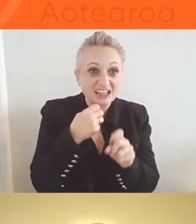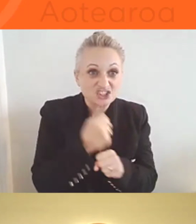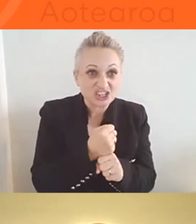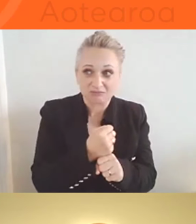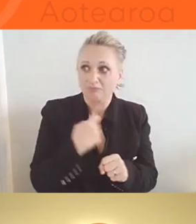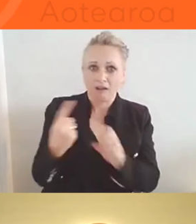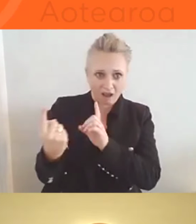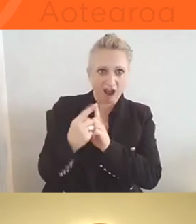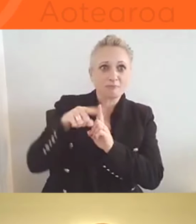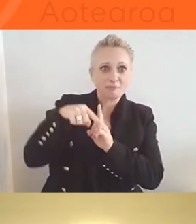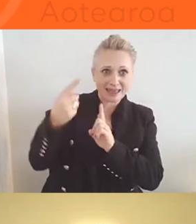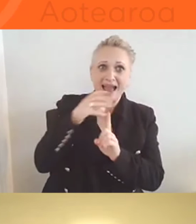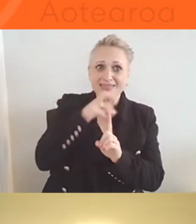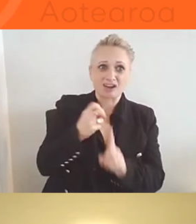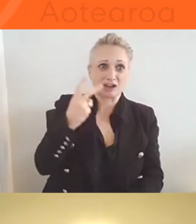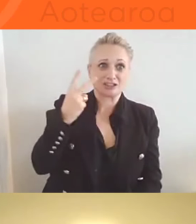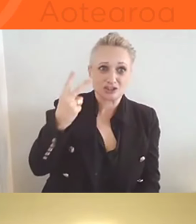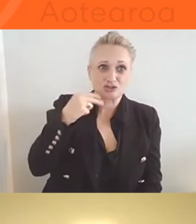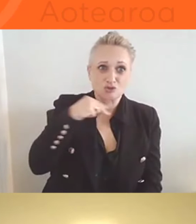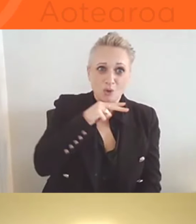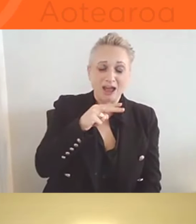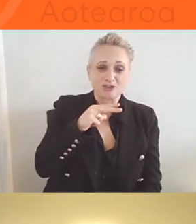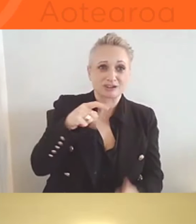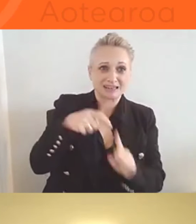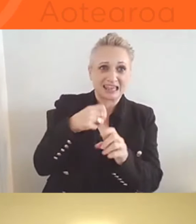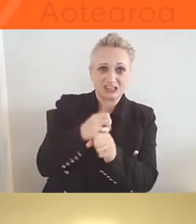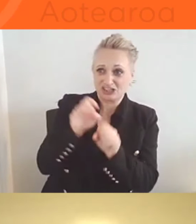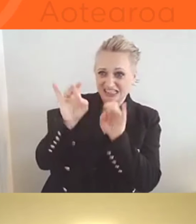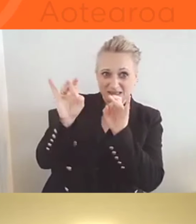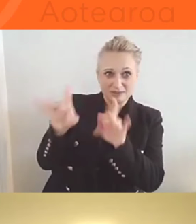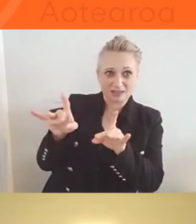width somewhat expands then for a doorway. The other big one probably